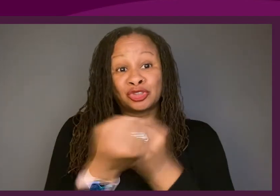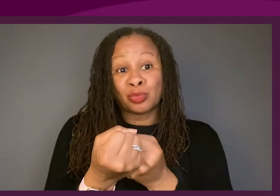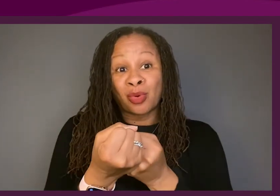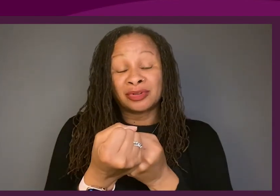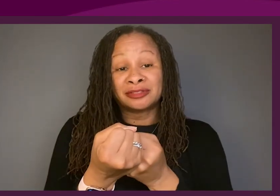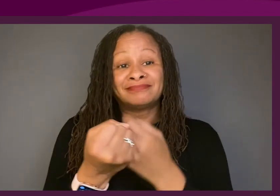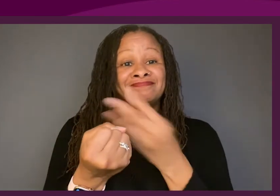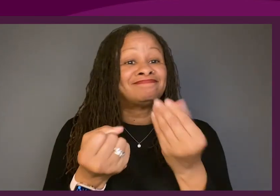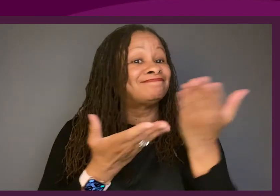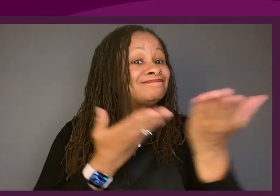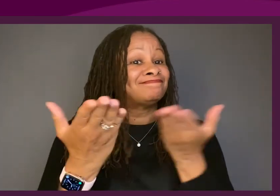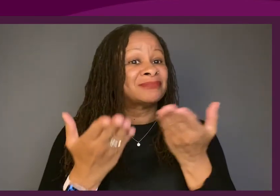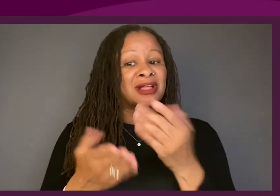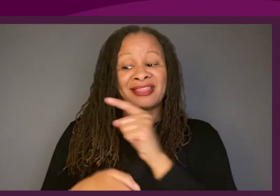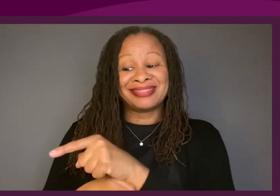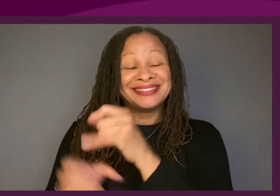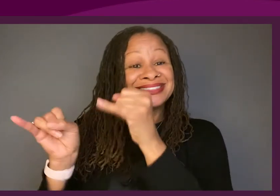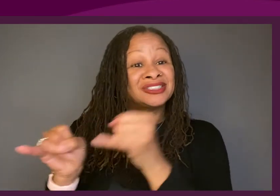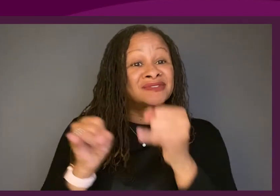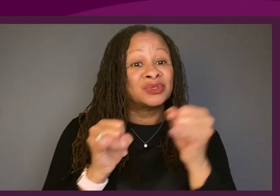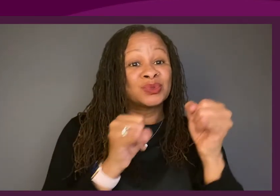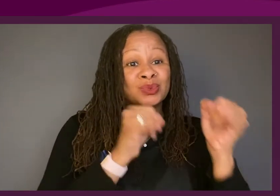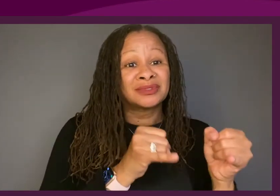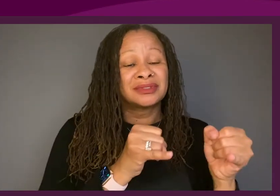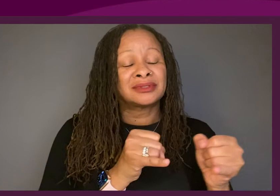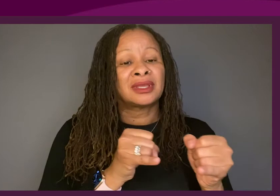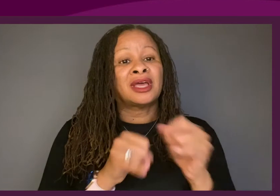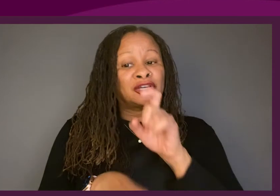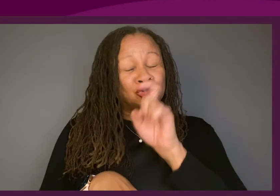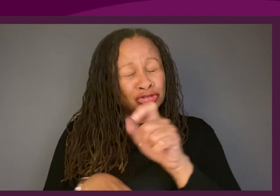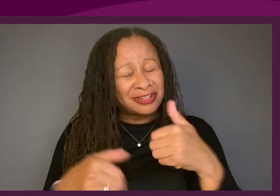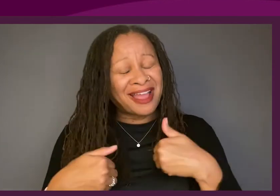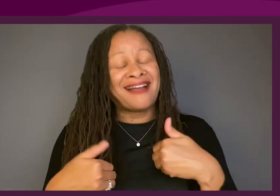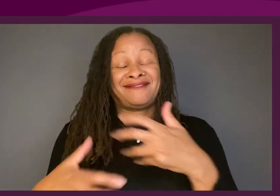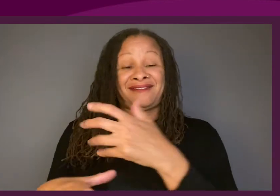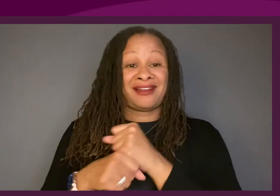been entitled to in the most integrated setting appropriate to their needs, which should have